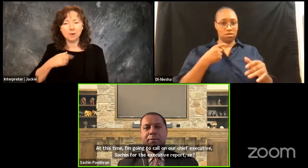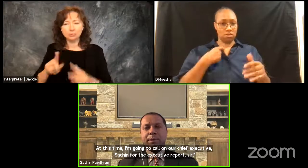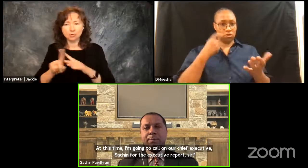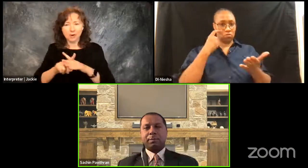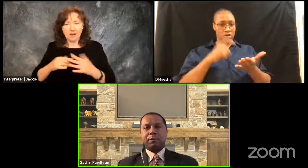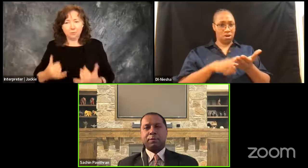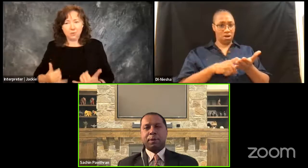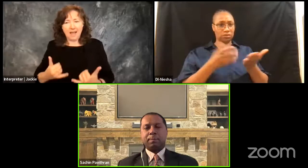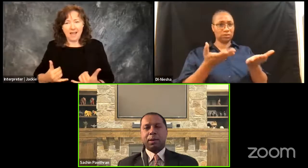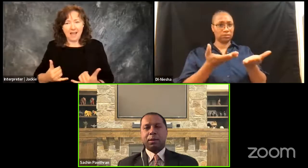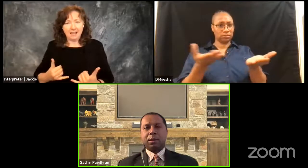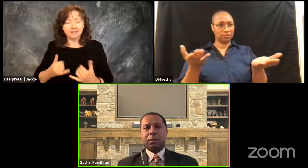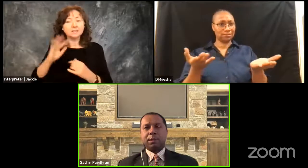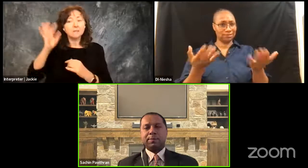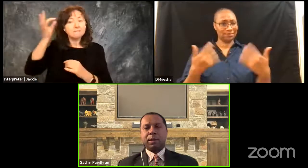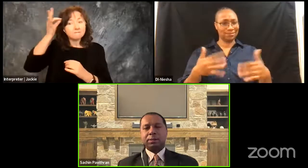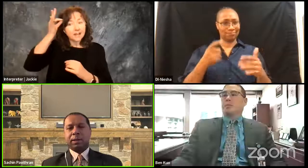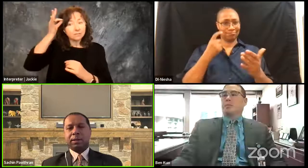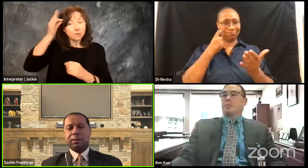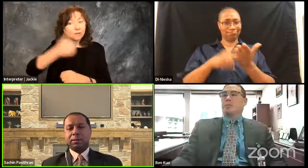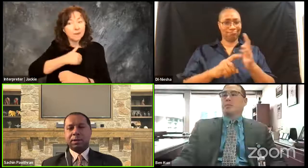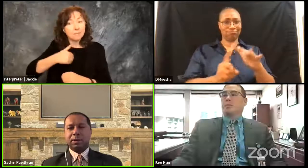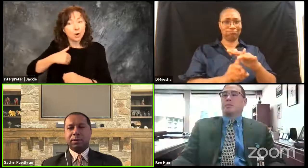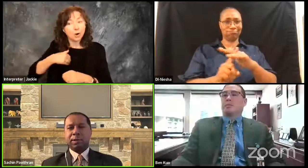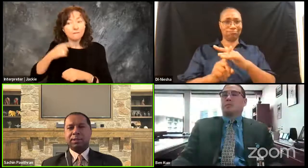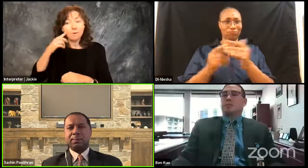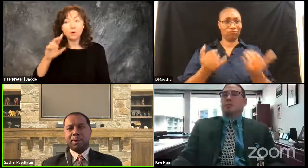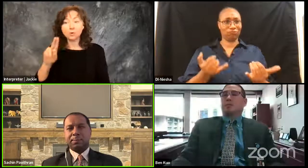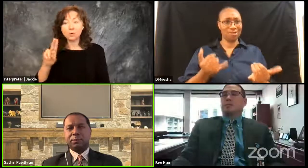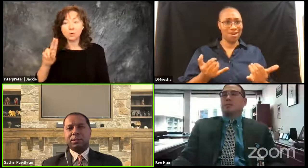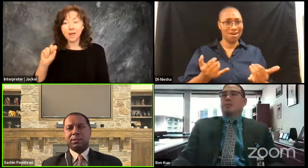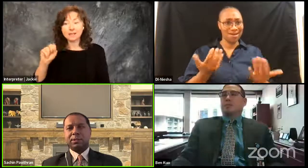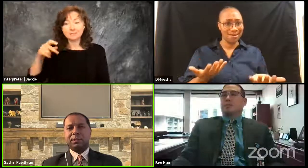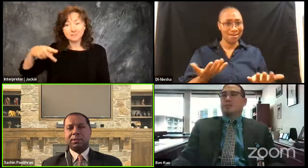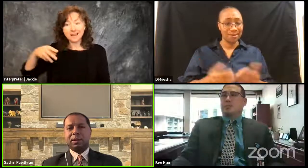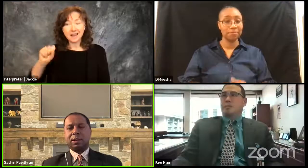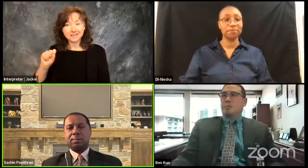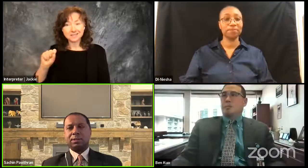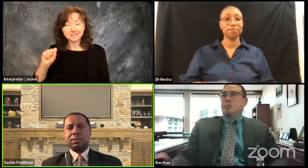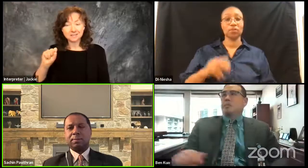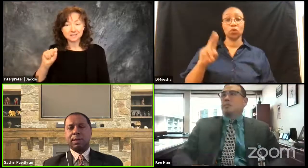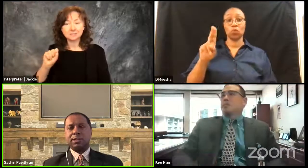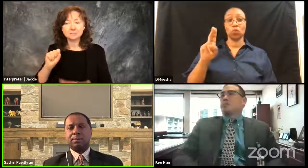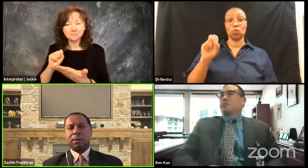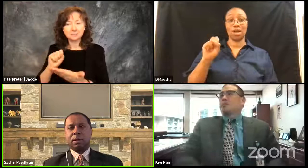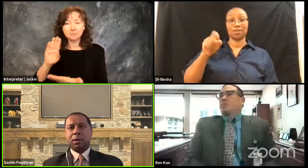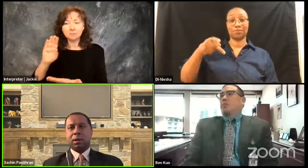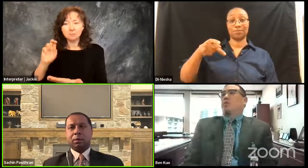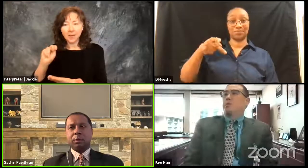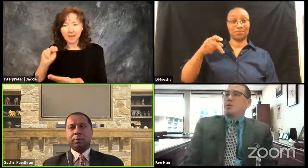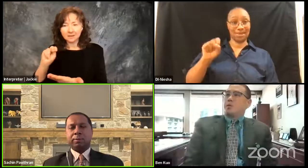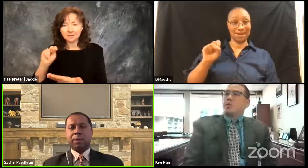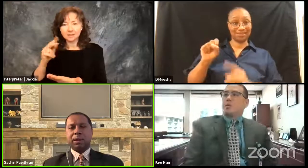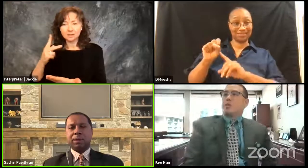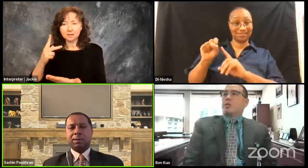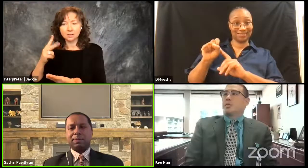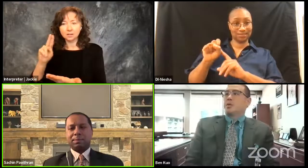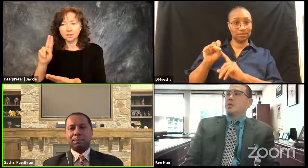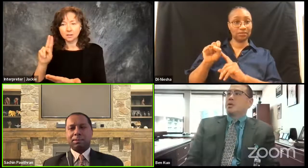Federal member from USPS, U.S. Postal Service, Mr. Benjamin Kuo.